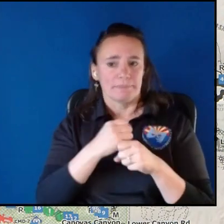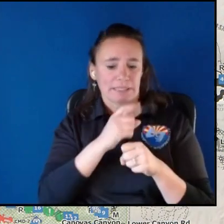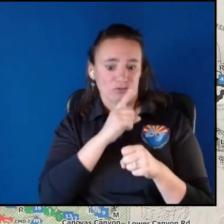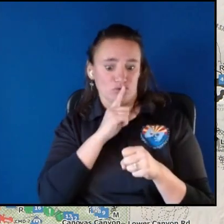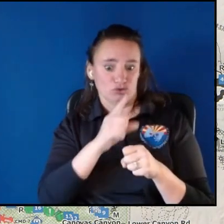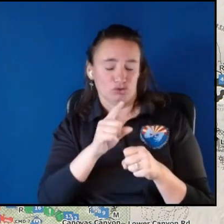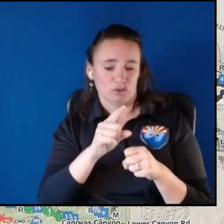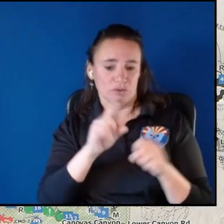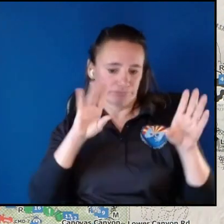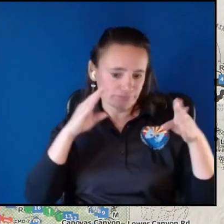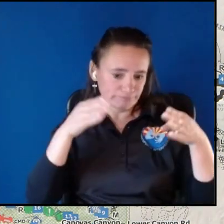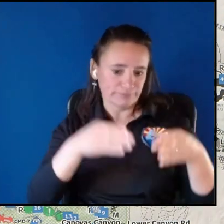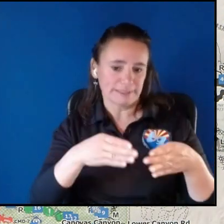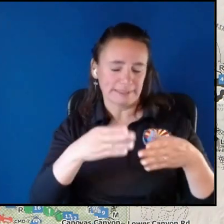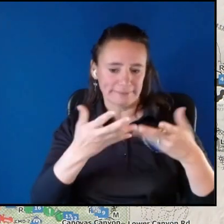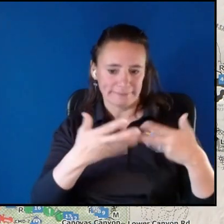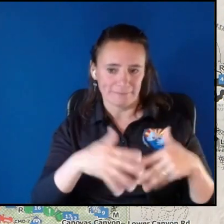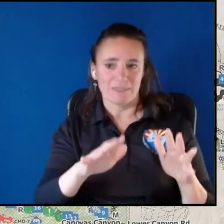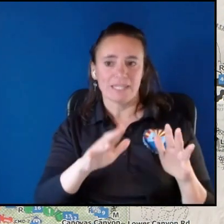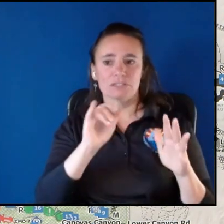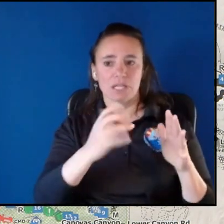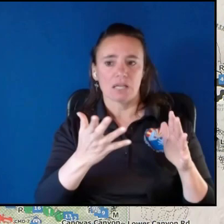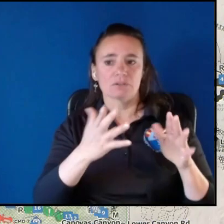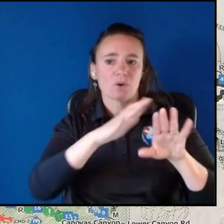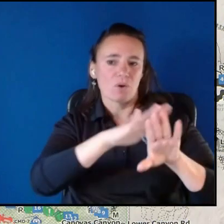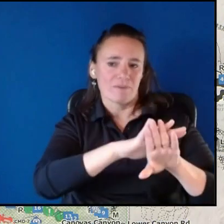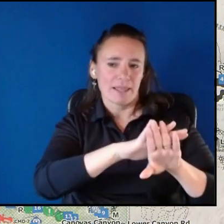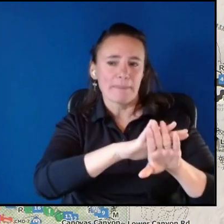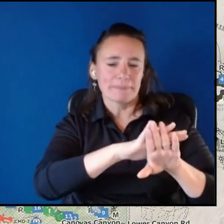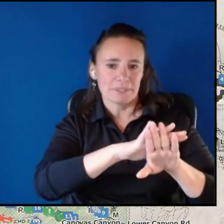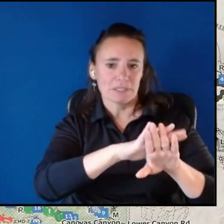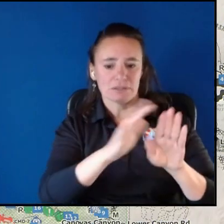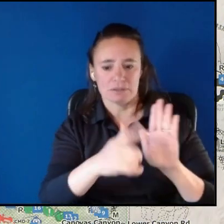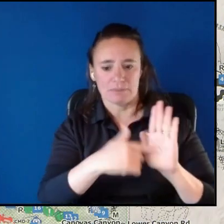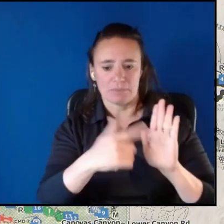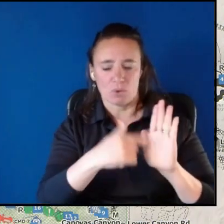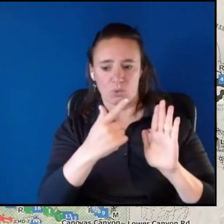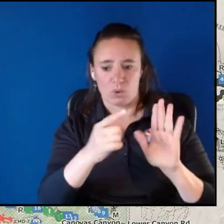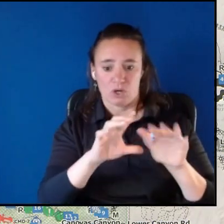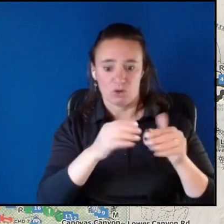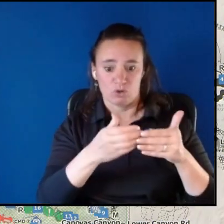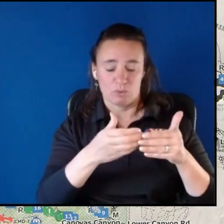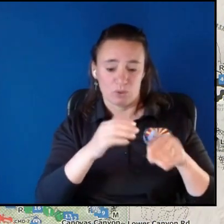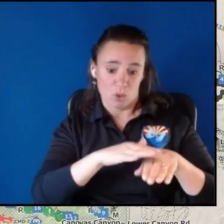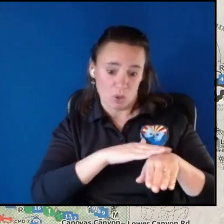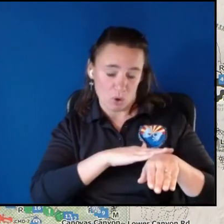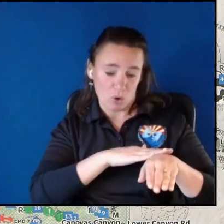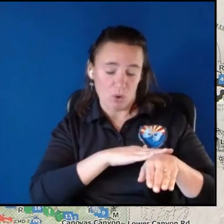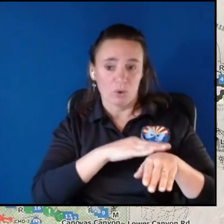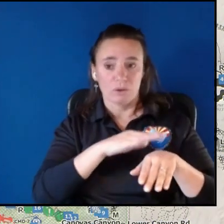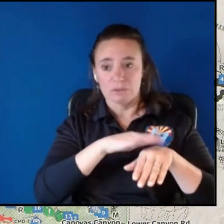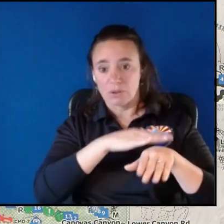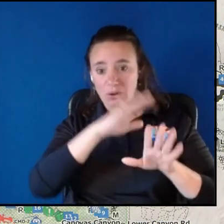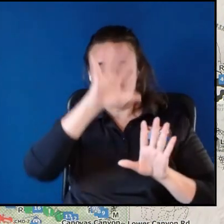product right. So it overlaps, and sometimes maybe one group will slow down and the other group will slow down but what we really want to do is make sure we get a real good strong